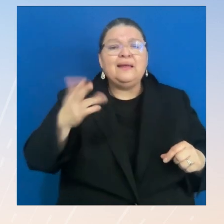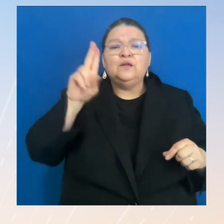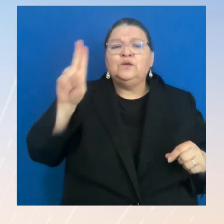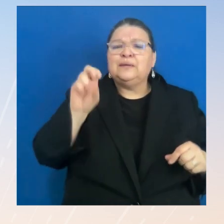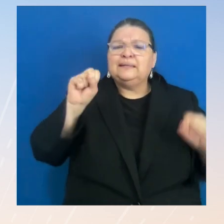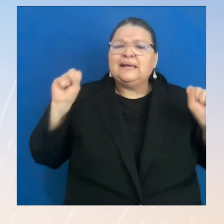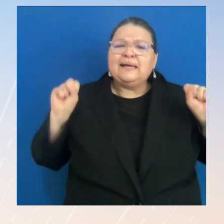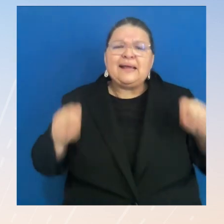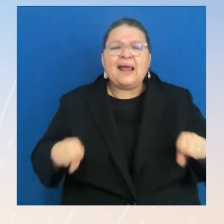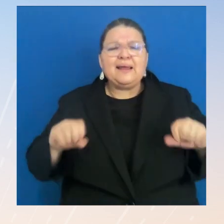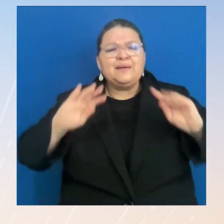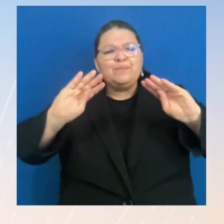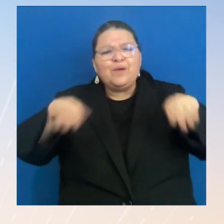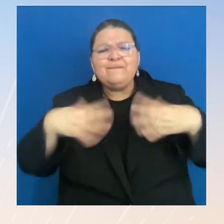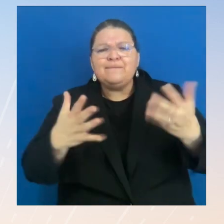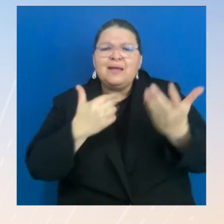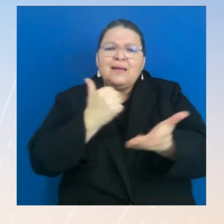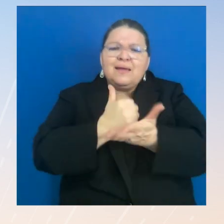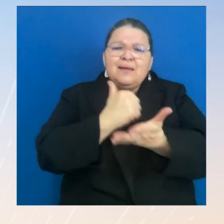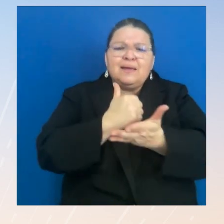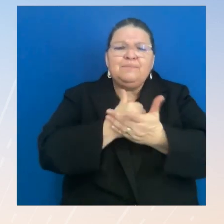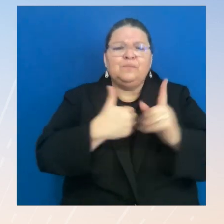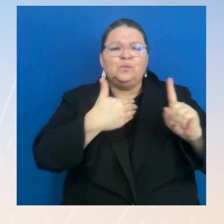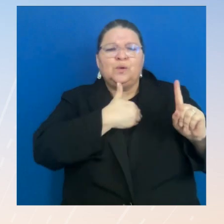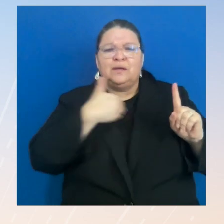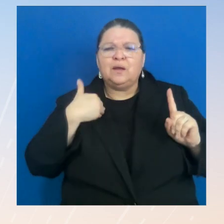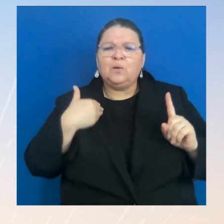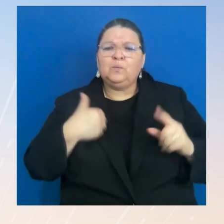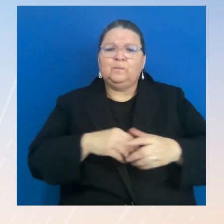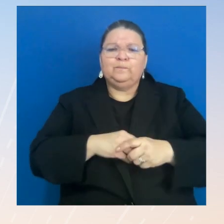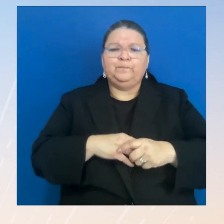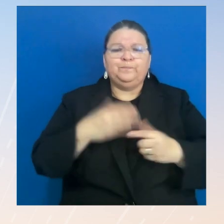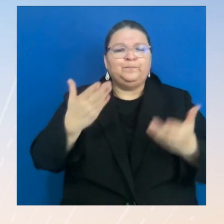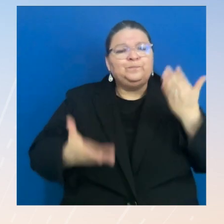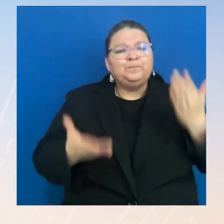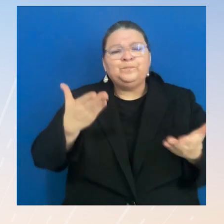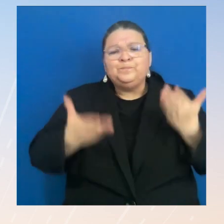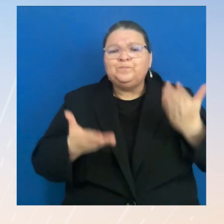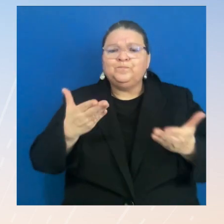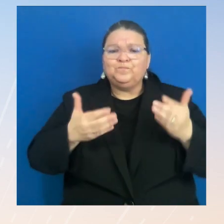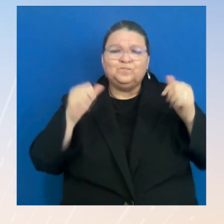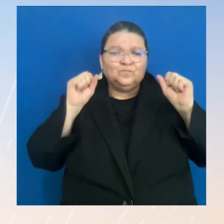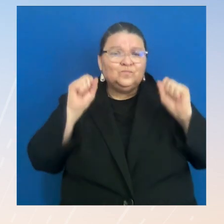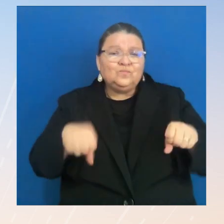airlifting people, expediting processing, especially for those who have family members in the U.S. Ms. Psaki: Sure.